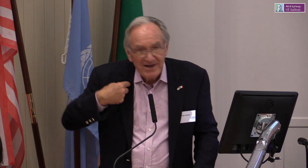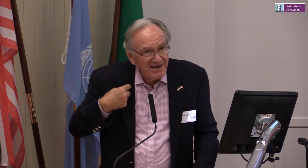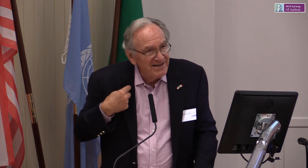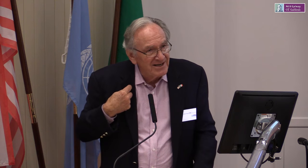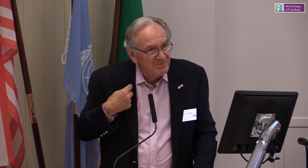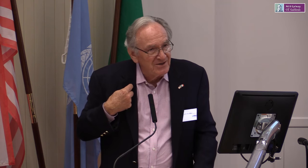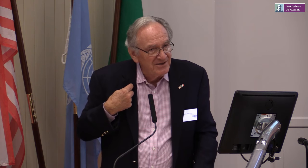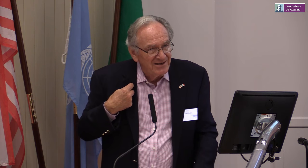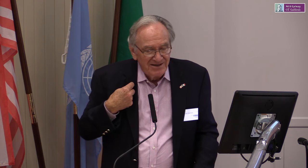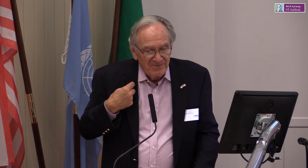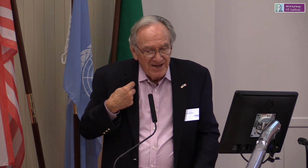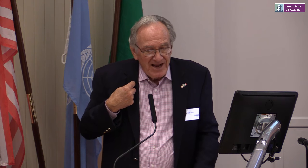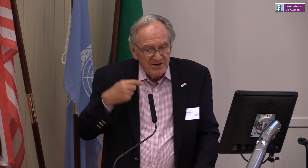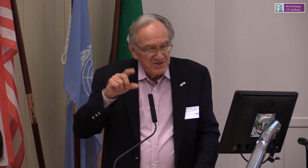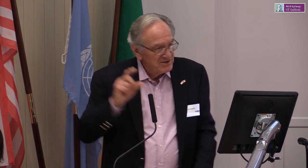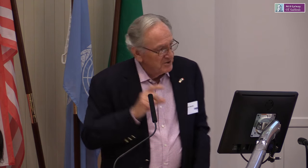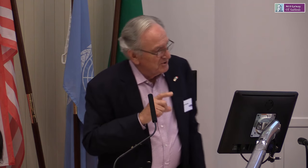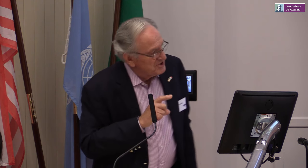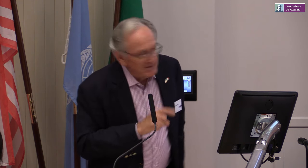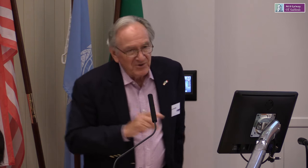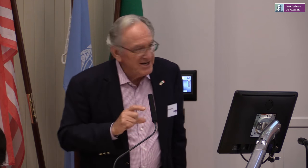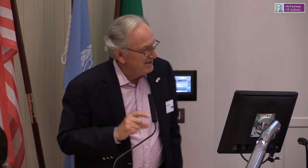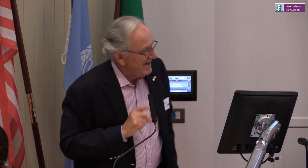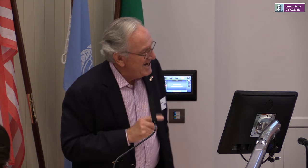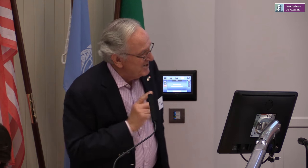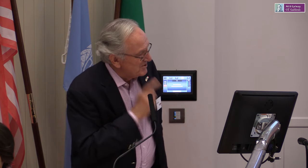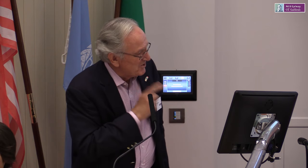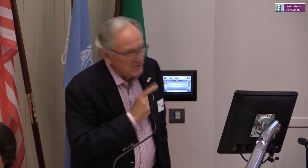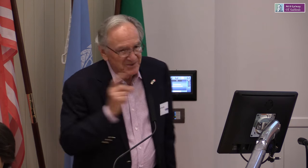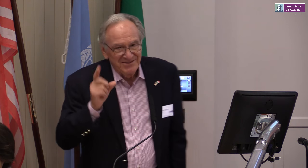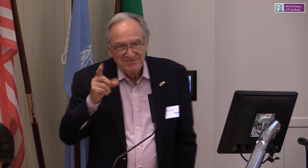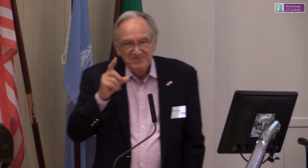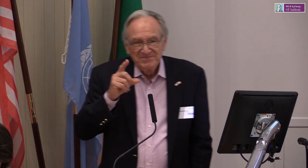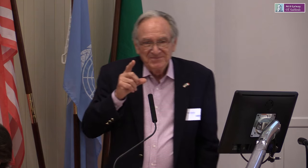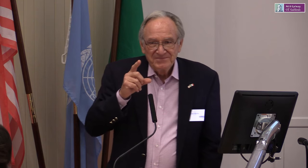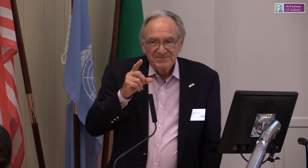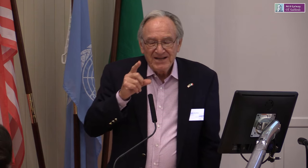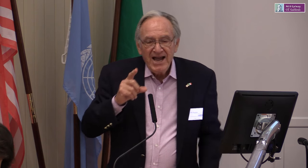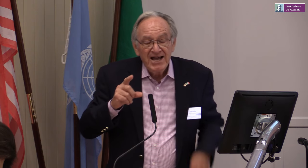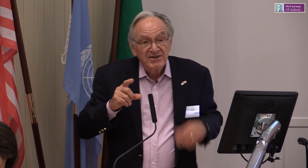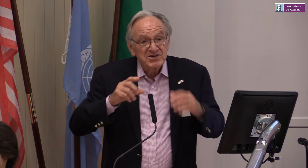way I can get up here. And there was a little girl, Jennifer Keelan, eight years old, this